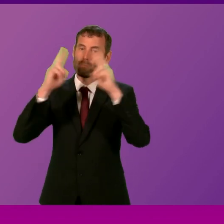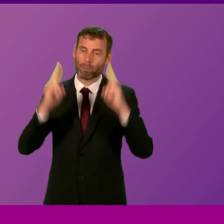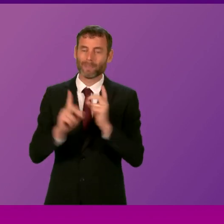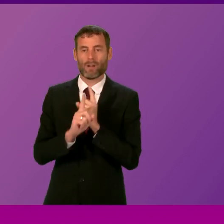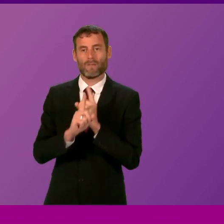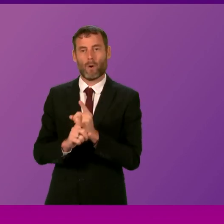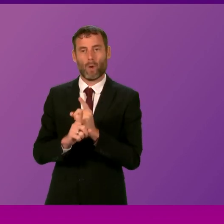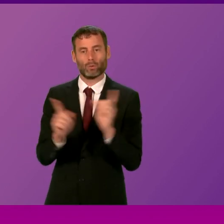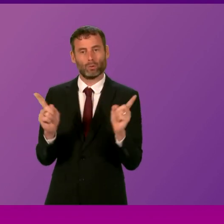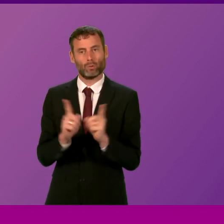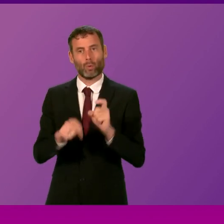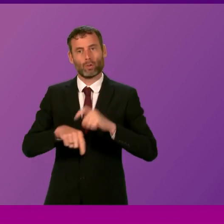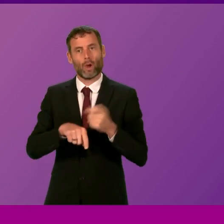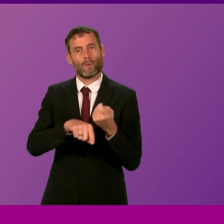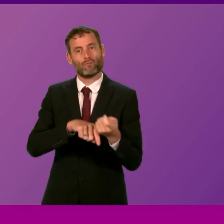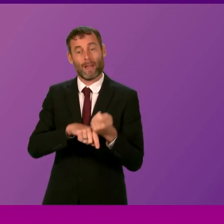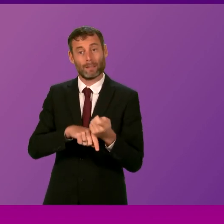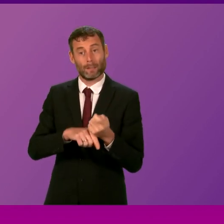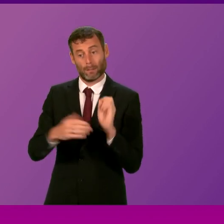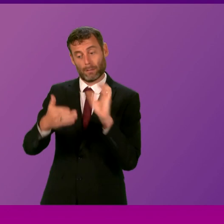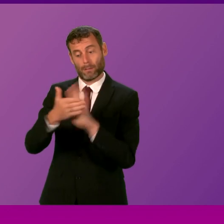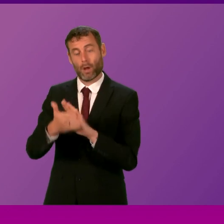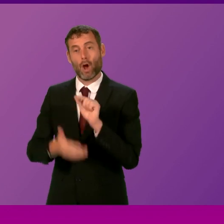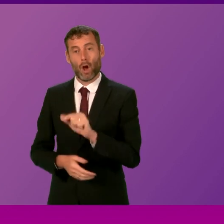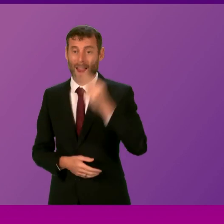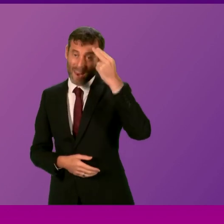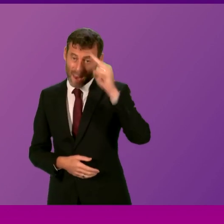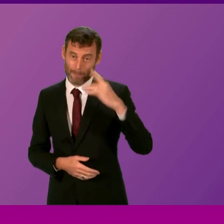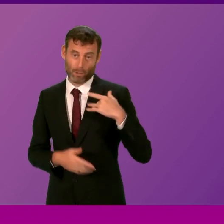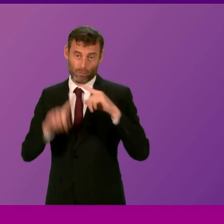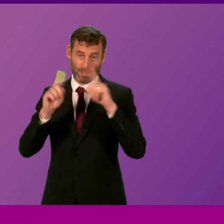It will include her name and address. She is concerned about the wellbeing